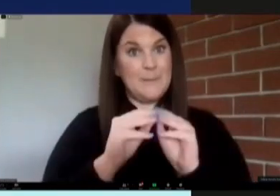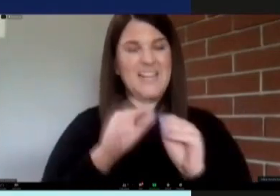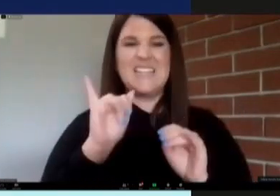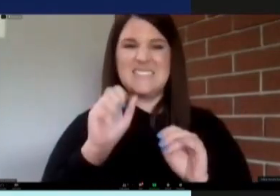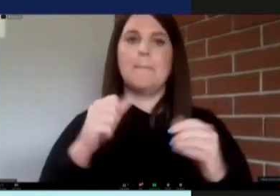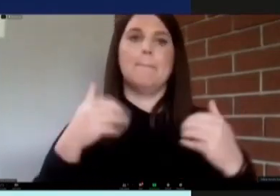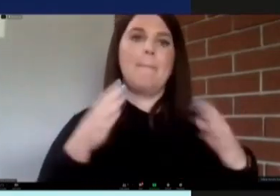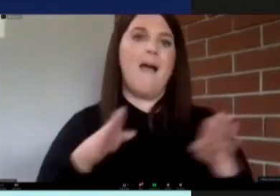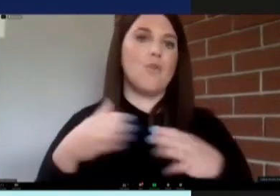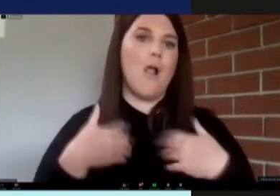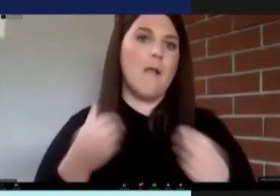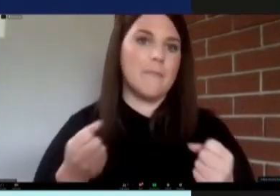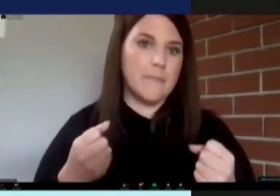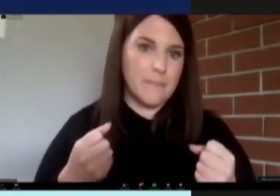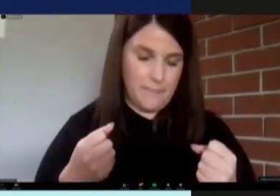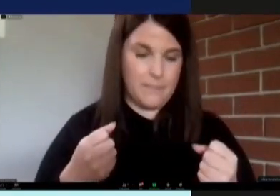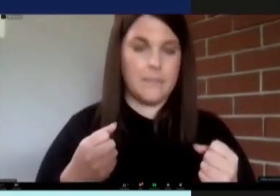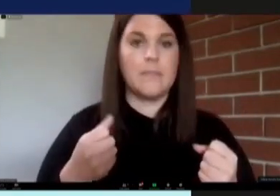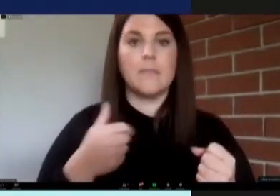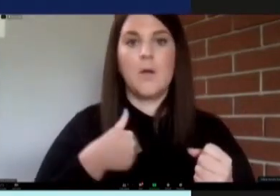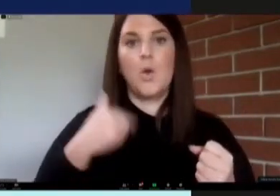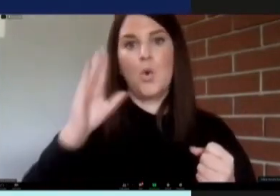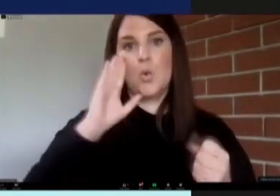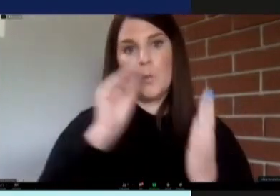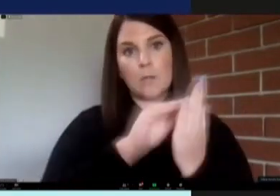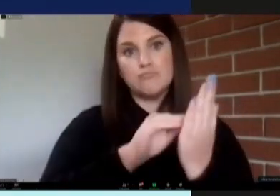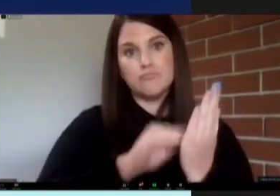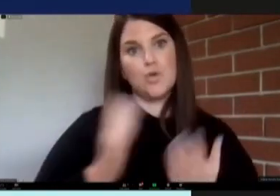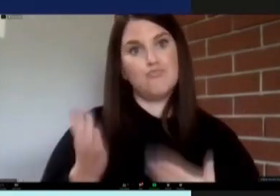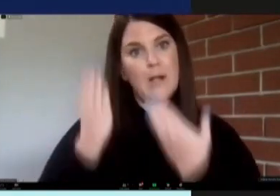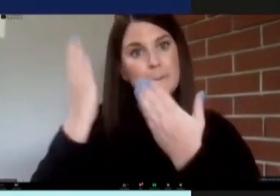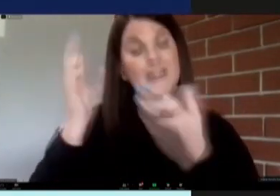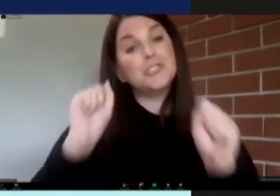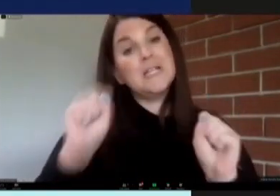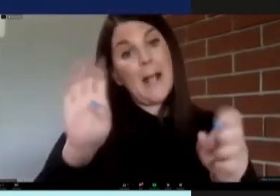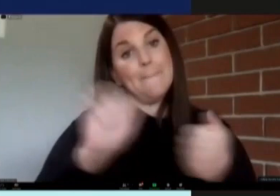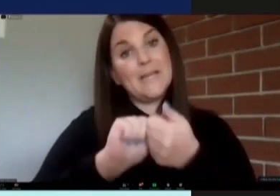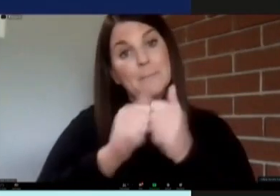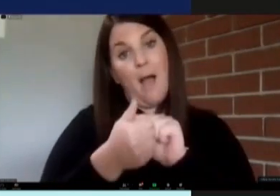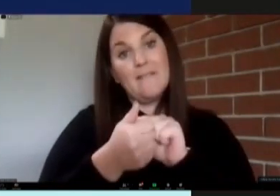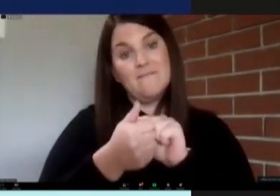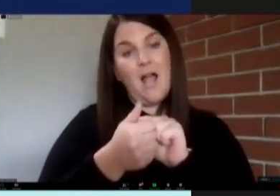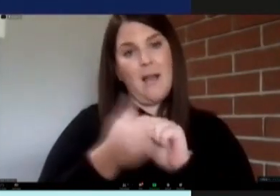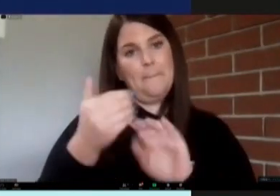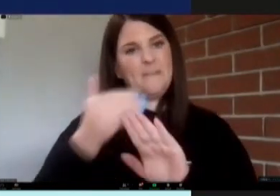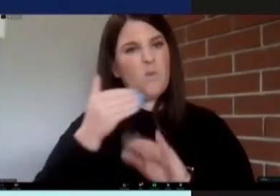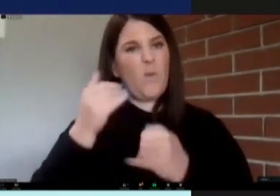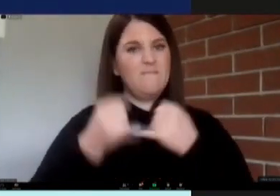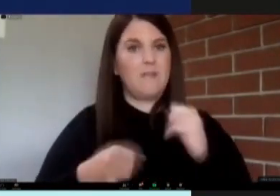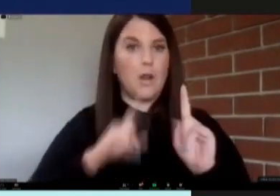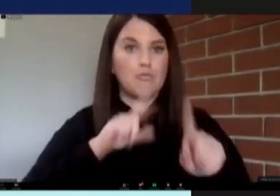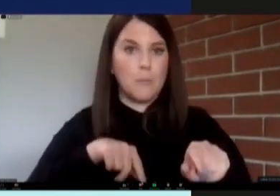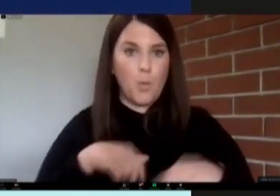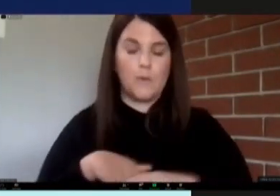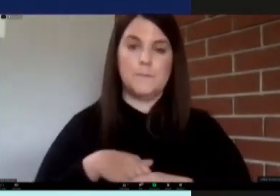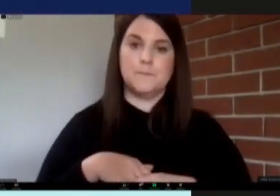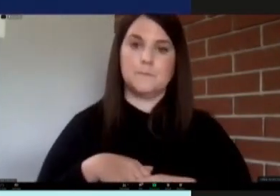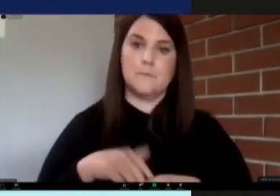We will deliberate interim recommendations that may be modified ahead of the final report. We have an ambitious agenda to cover today.